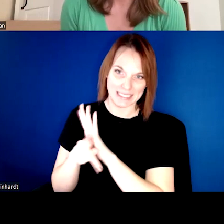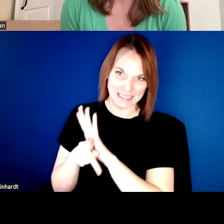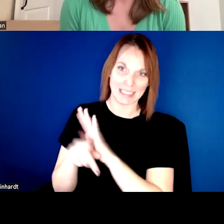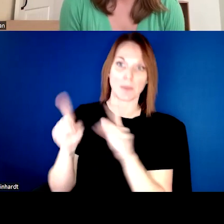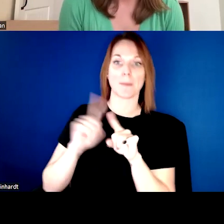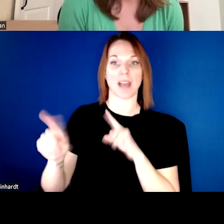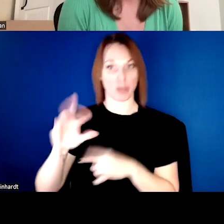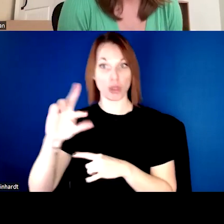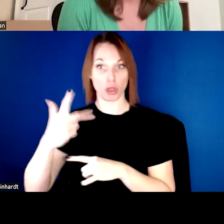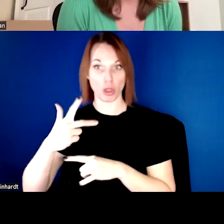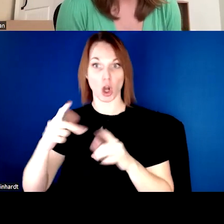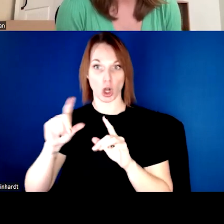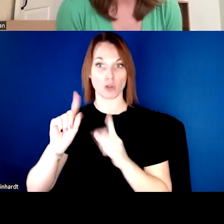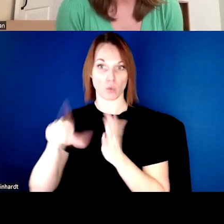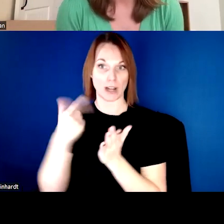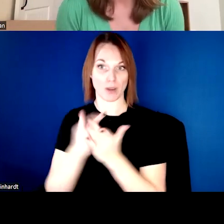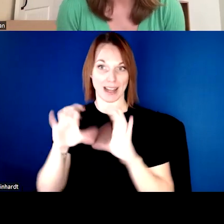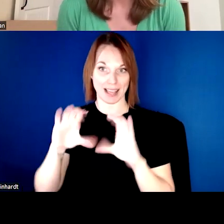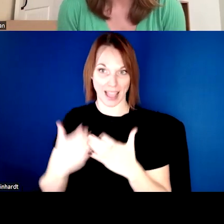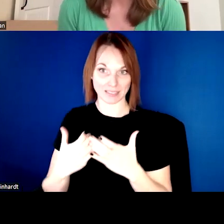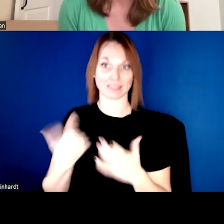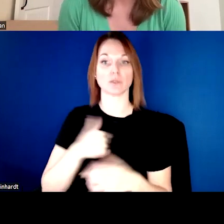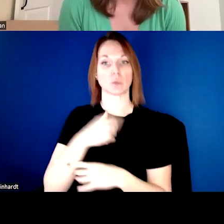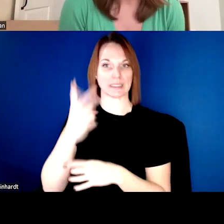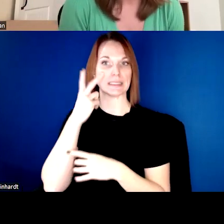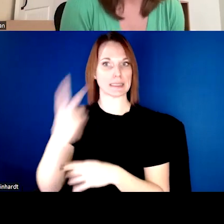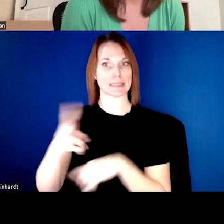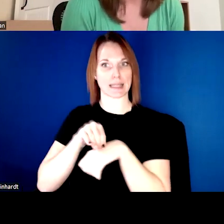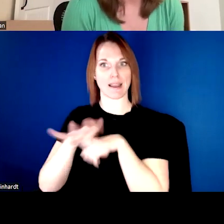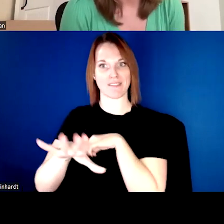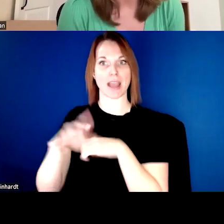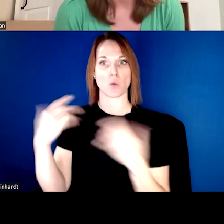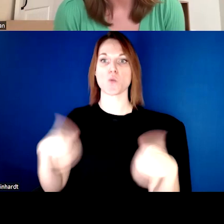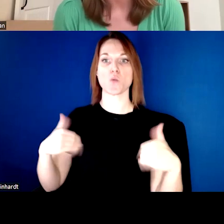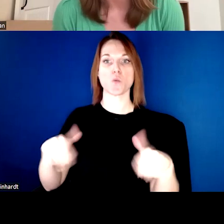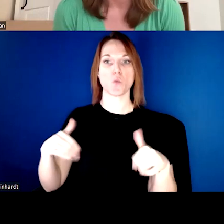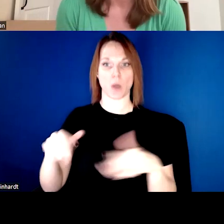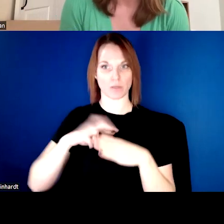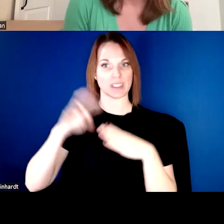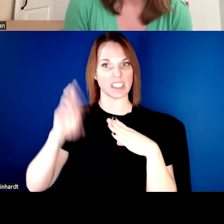seeing really large effects where there are great improvements in both credit and Debt